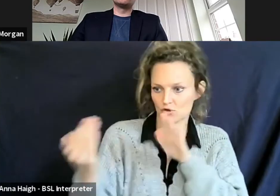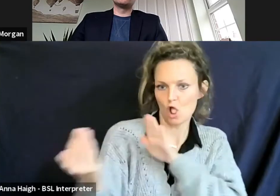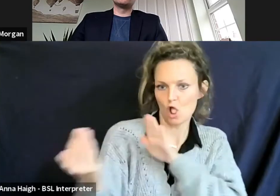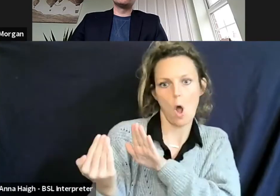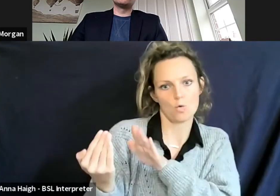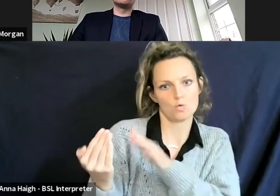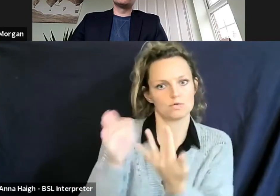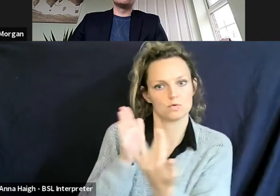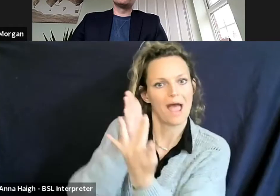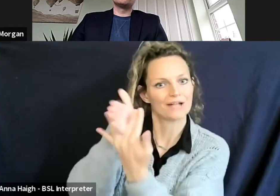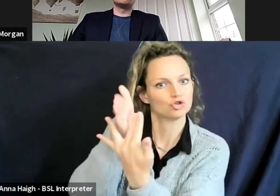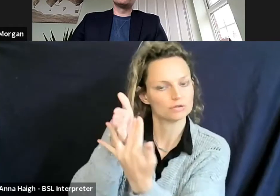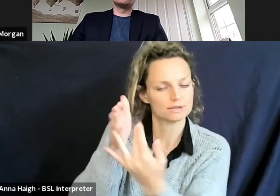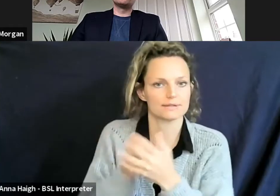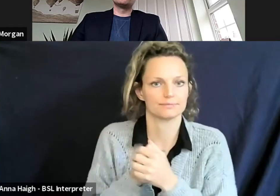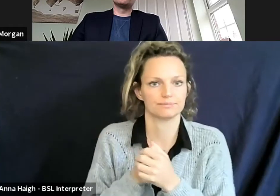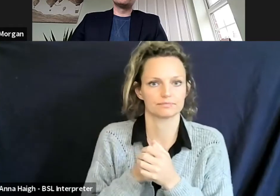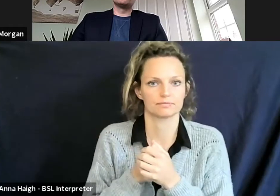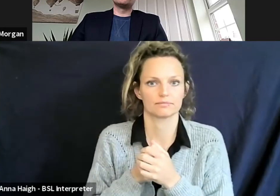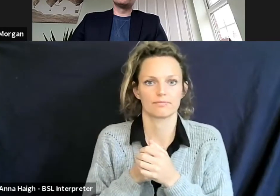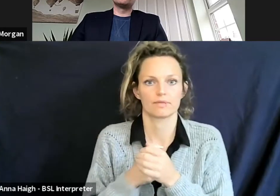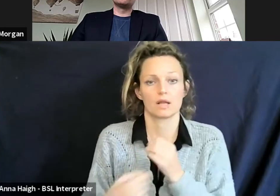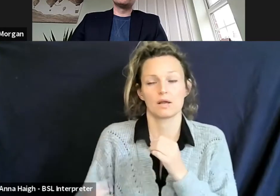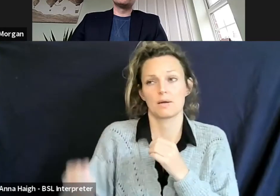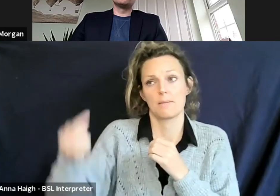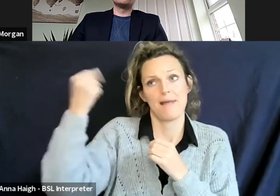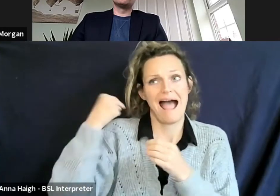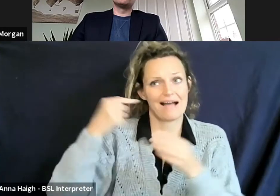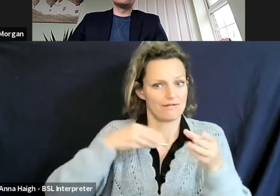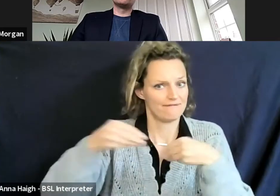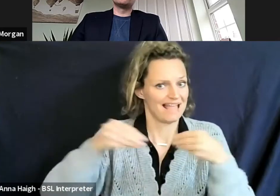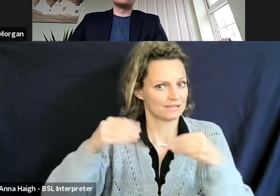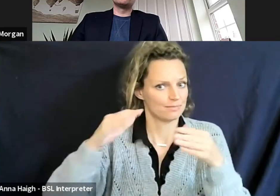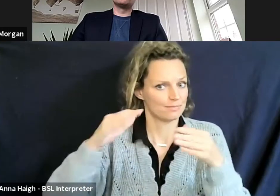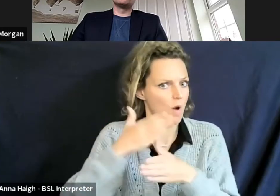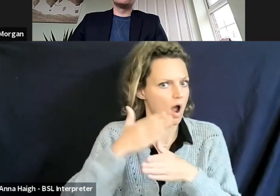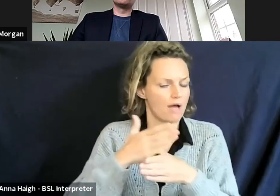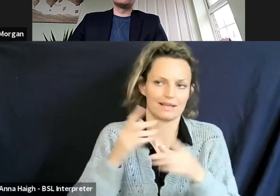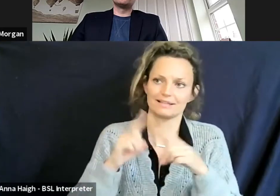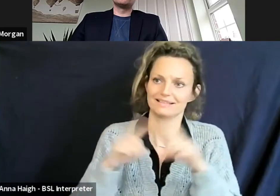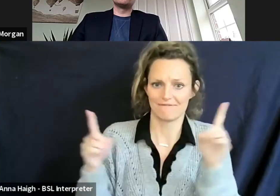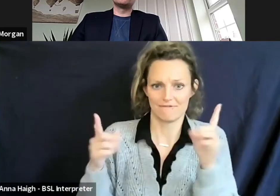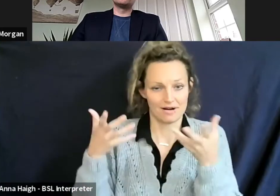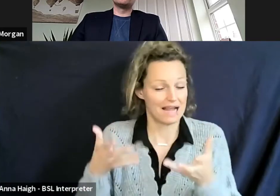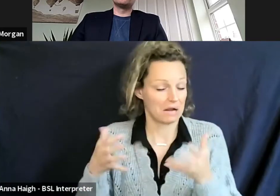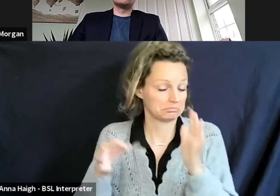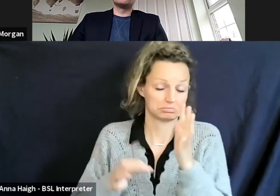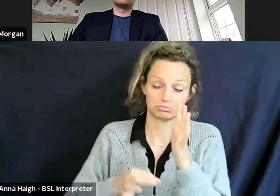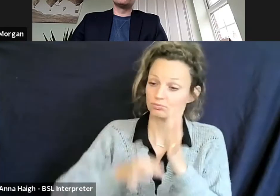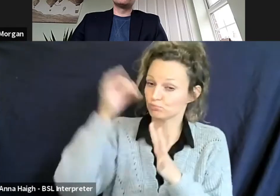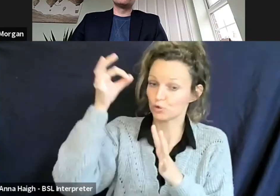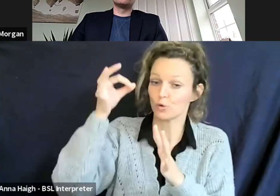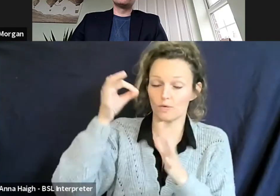I was closed to the entrance. I got flexible working.